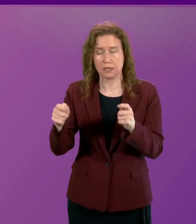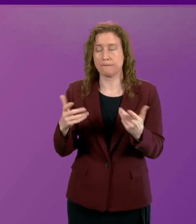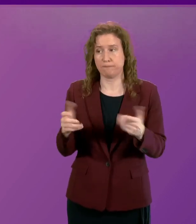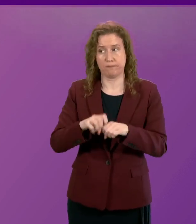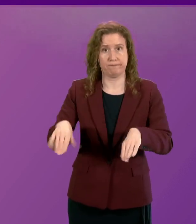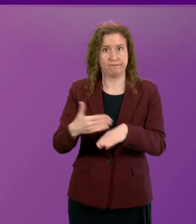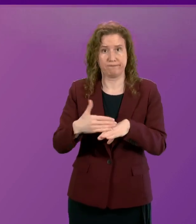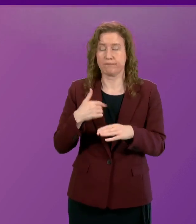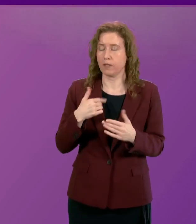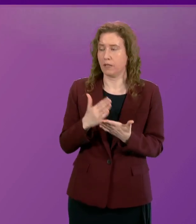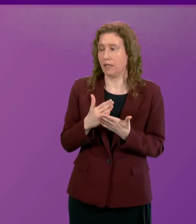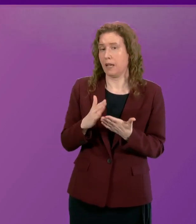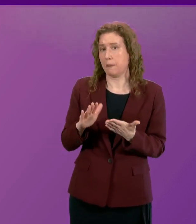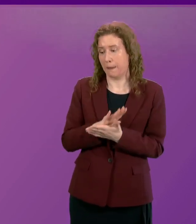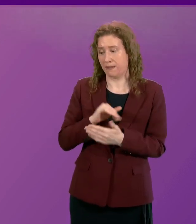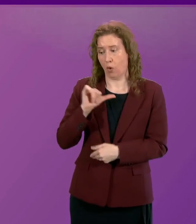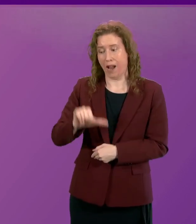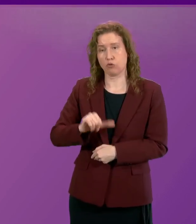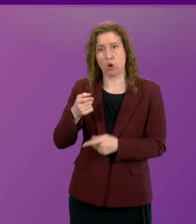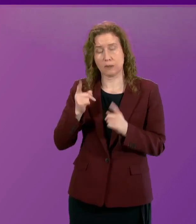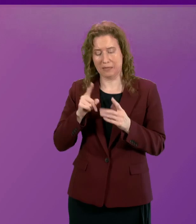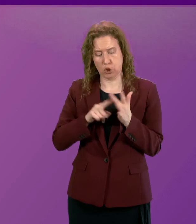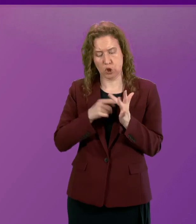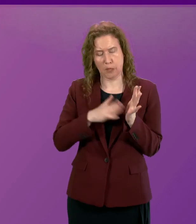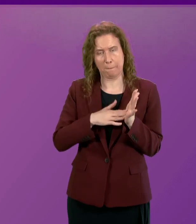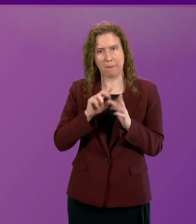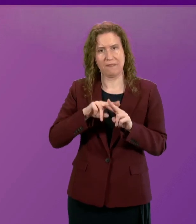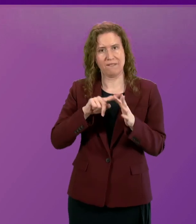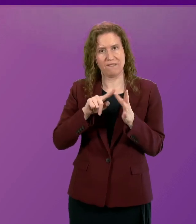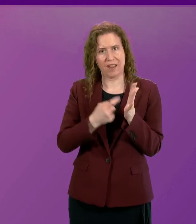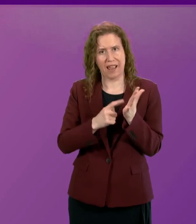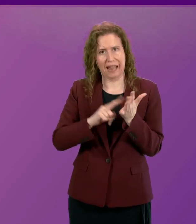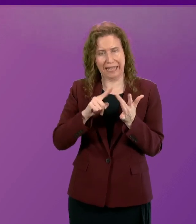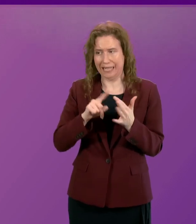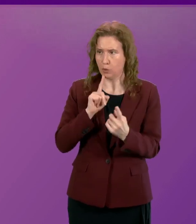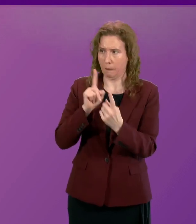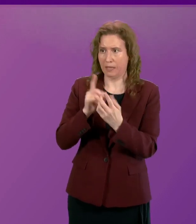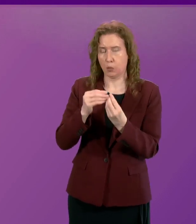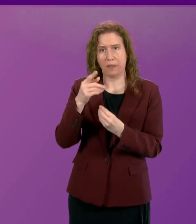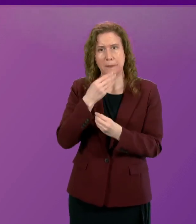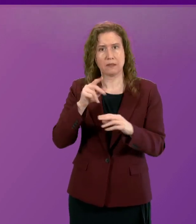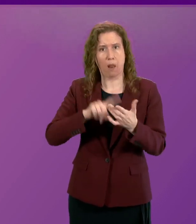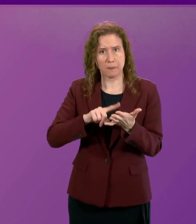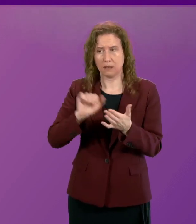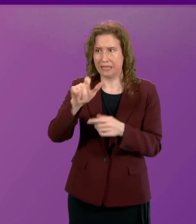I would be very happy for the Minister for Agriculture and Connectivity, Jim Fairlie, to meet Mr Lumsden and his constituents to discuss the issue.